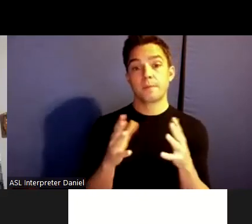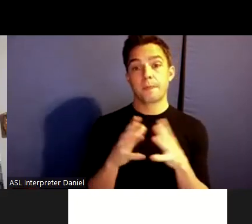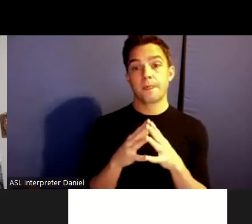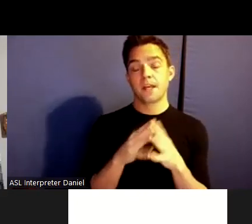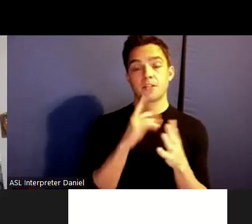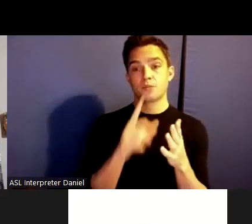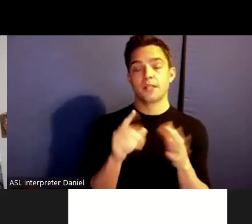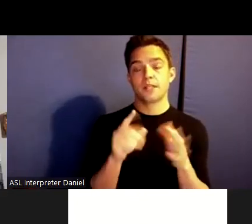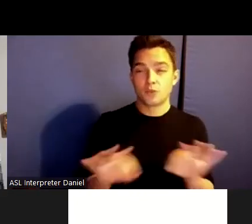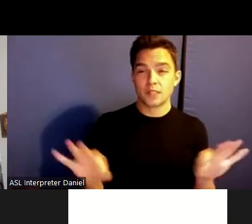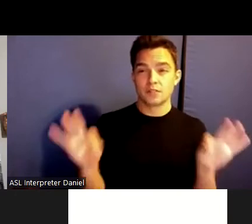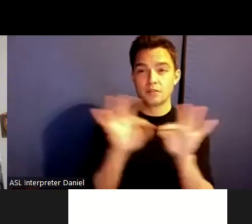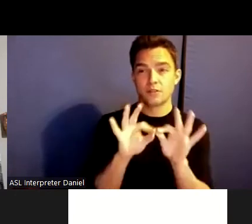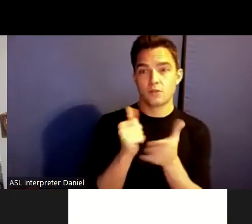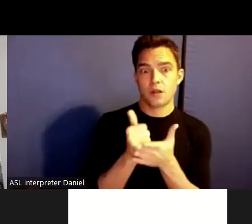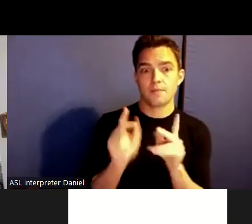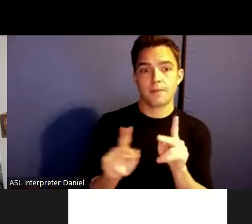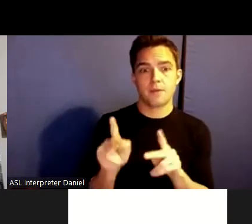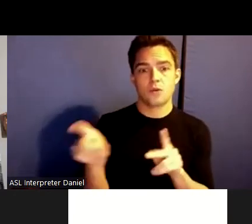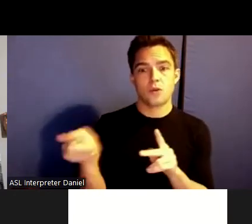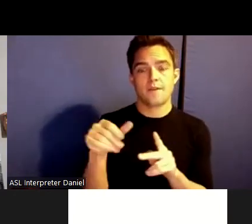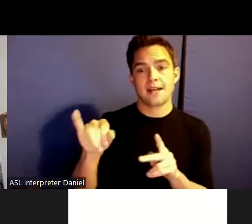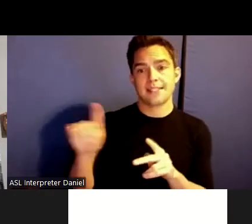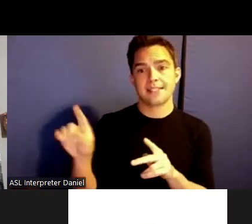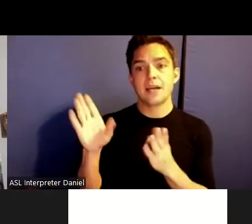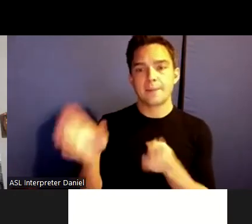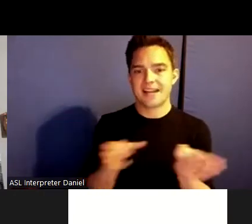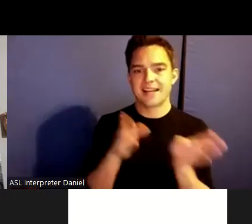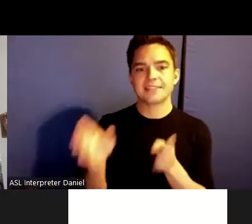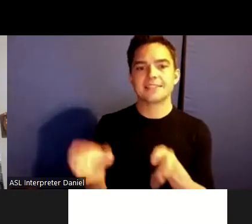critical to help individuals with IDD plan, what they prefer